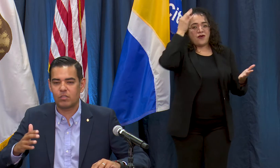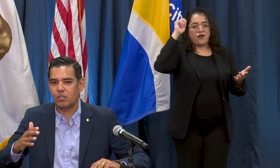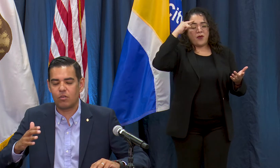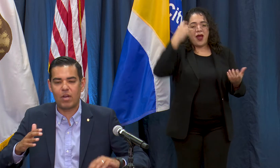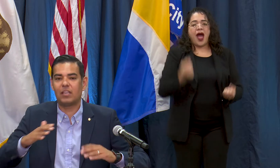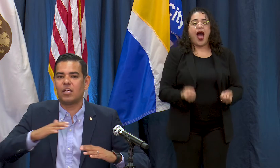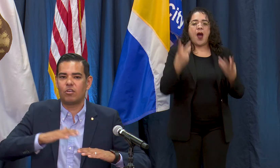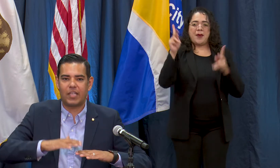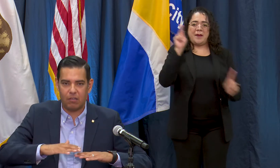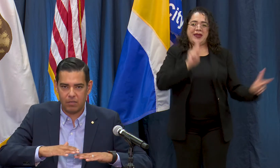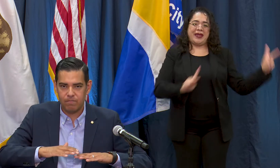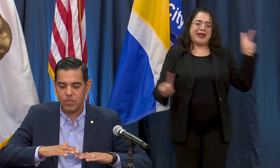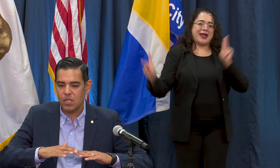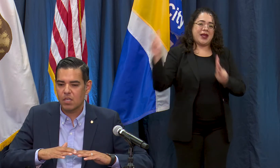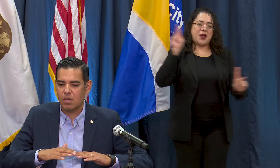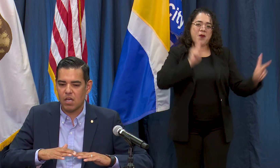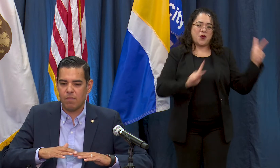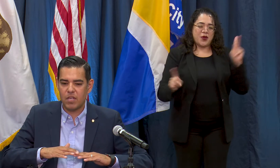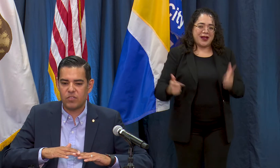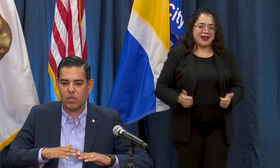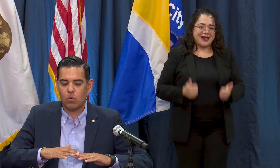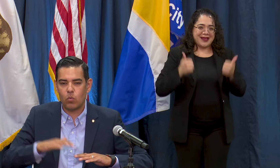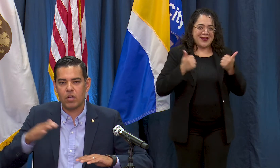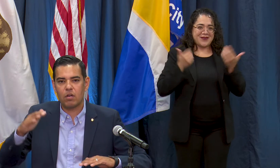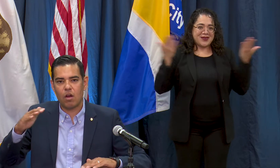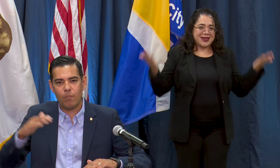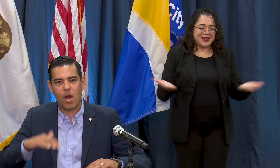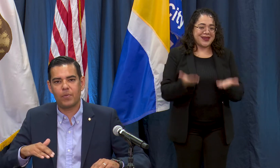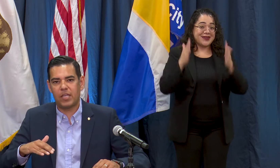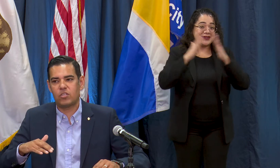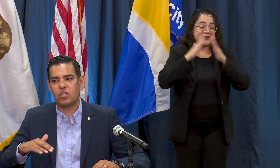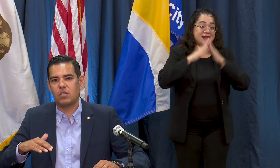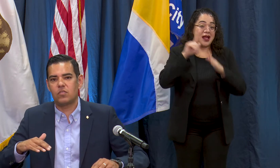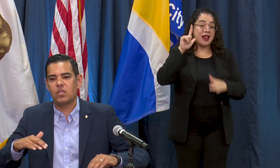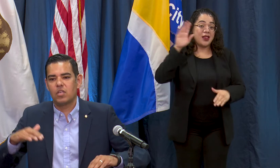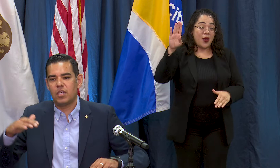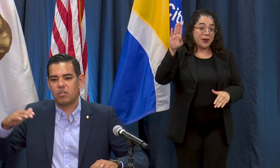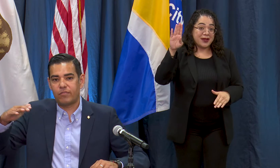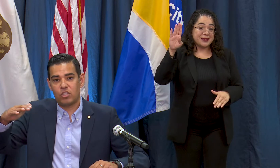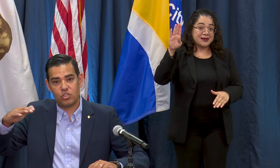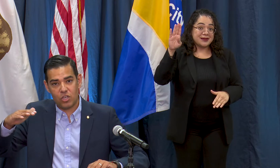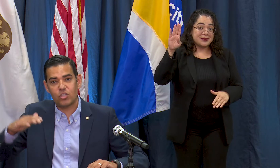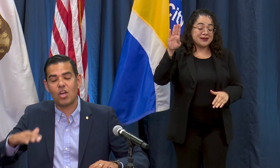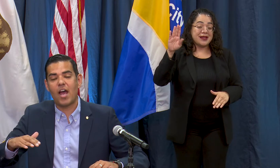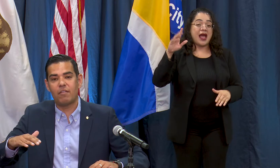greatly under counted and so our population is obviously just shy of